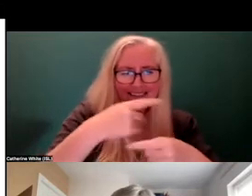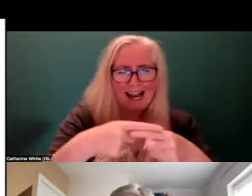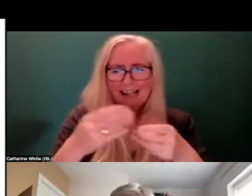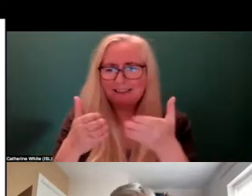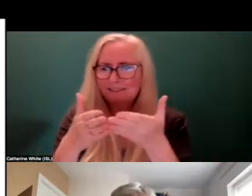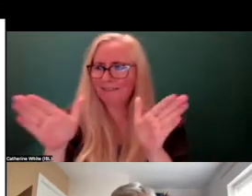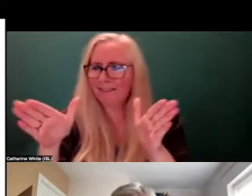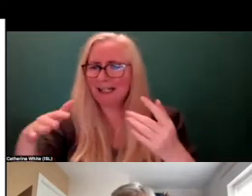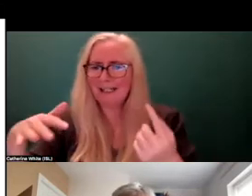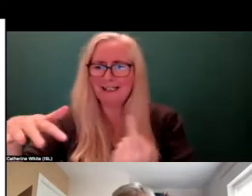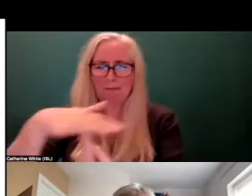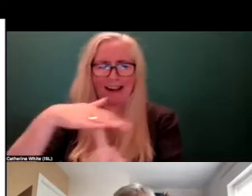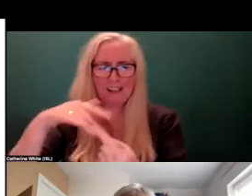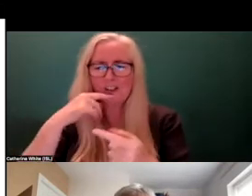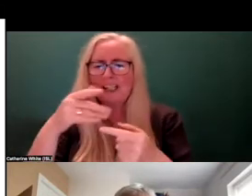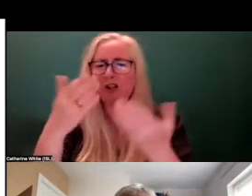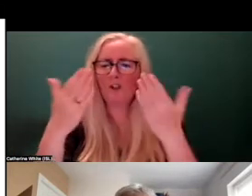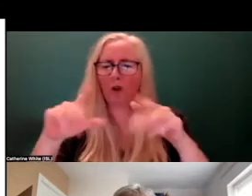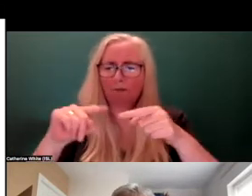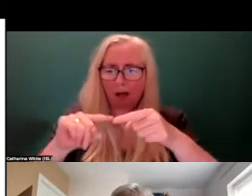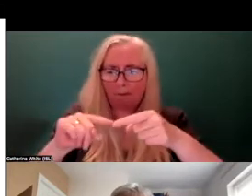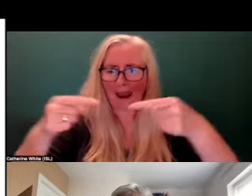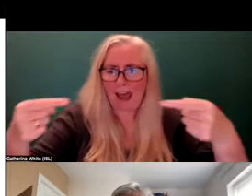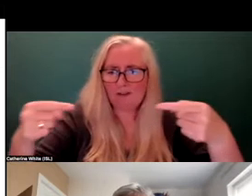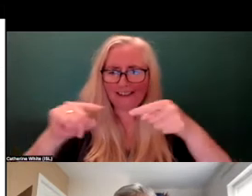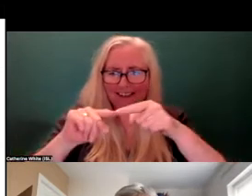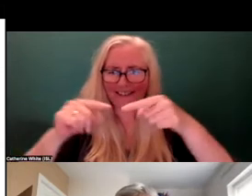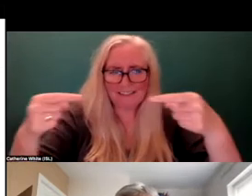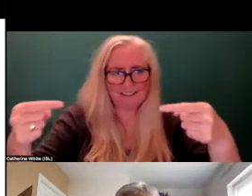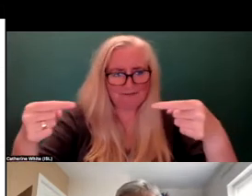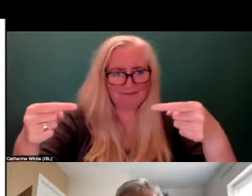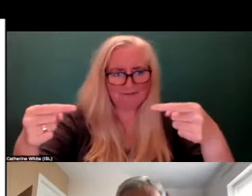And this sets up a range of space polarities around movement and rest,